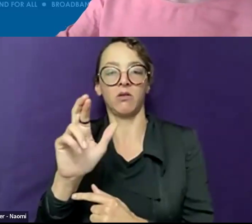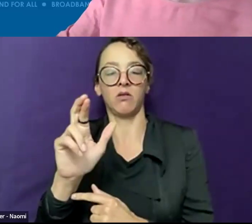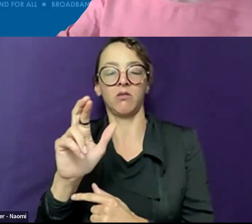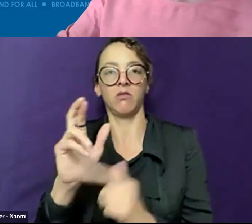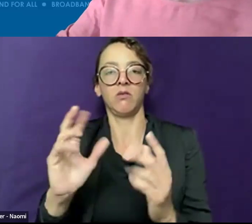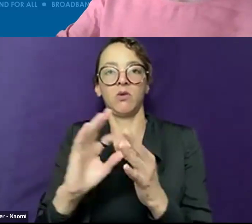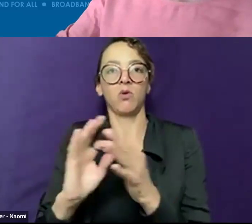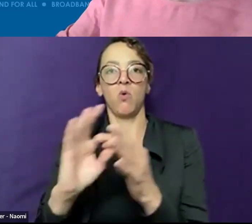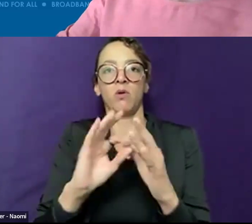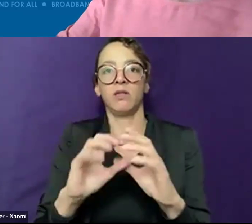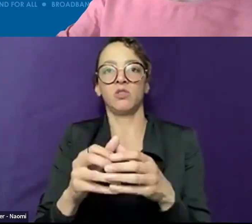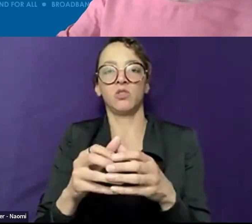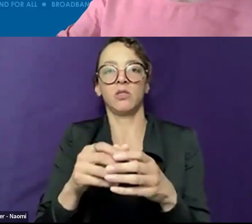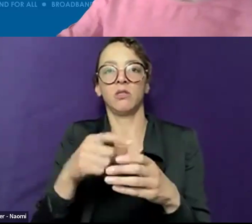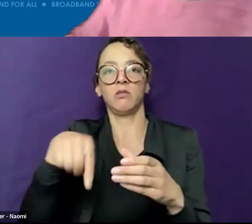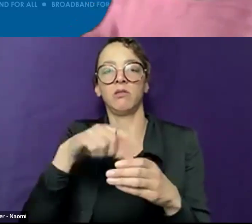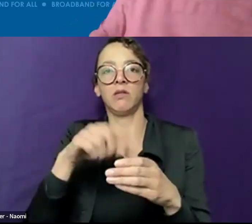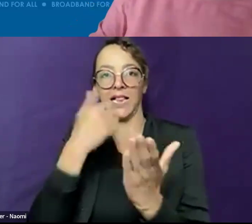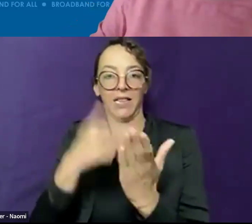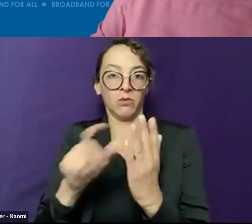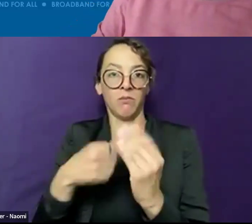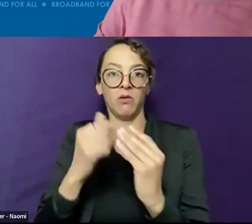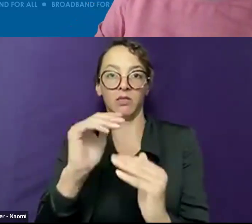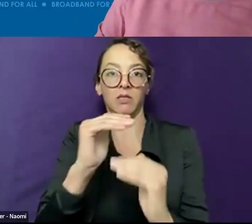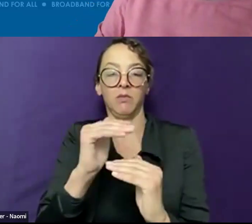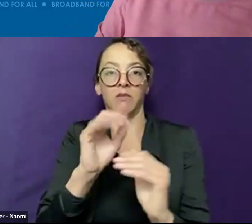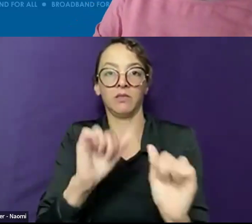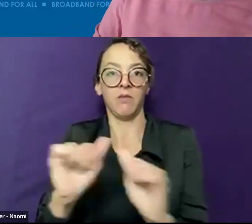capacity regarding public comments for some organizations. It's easier for us